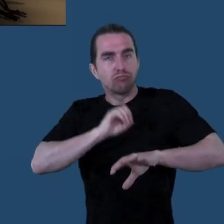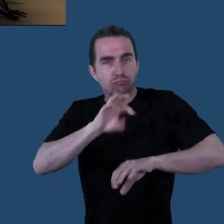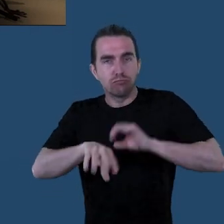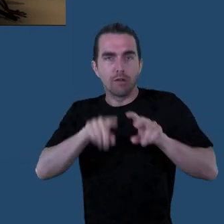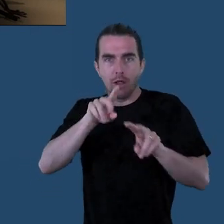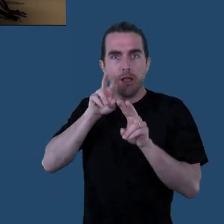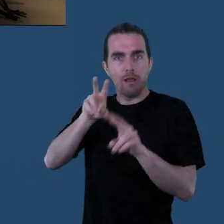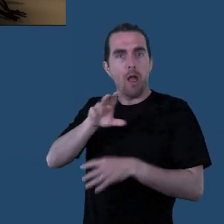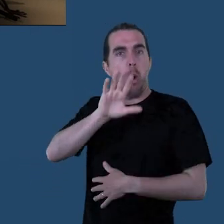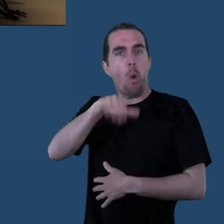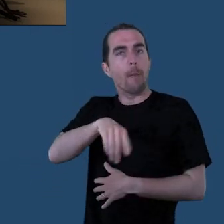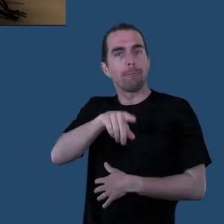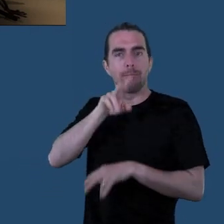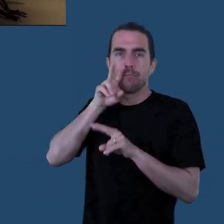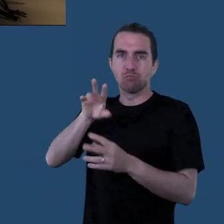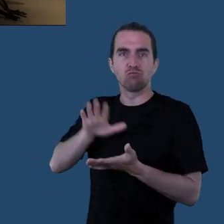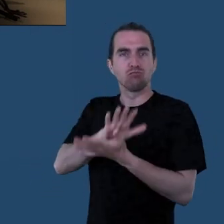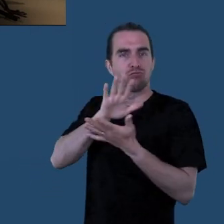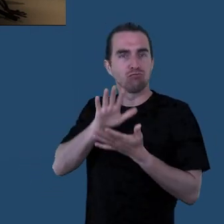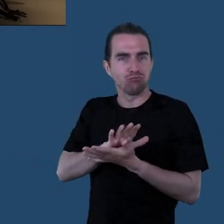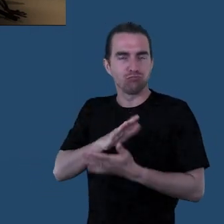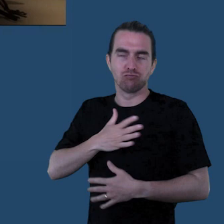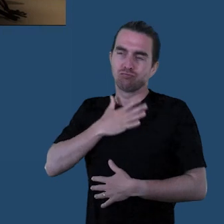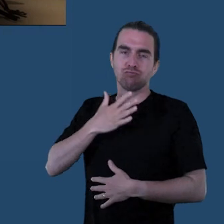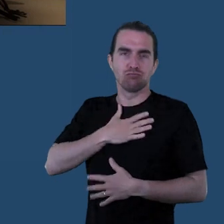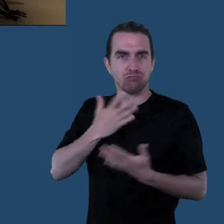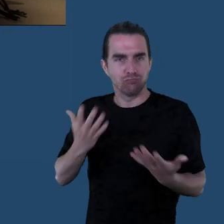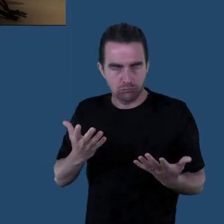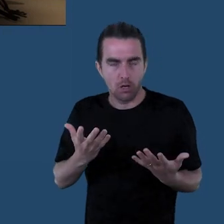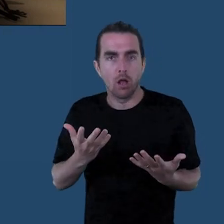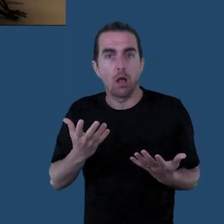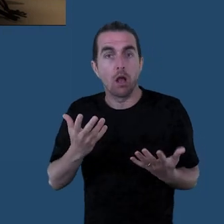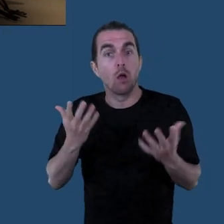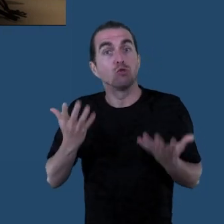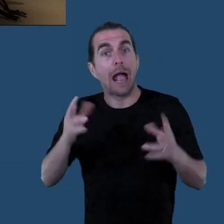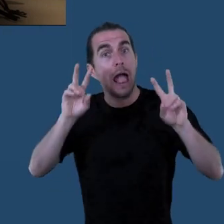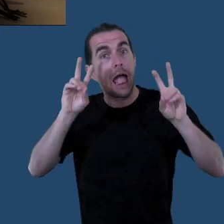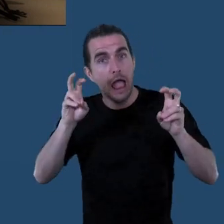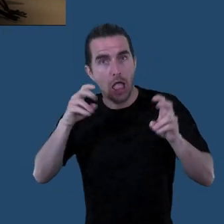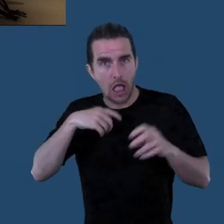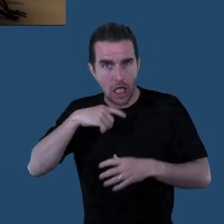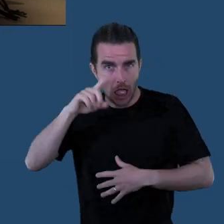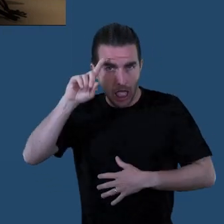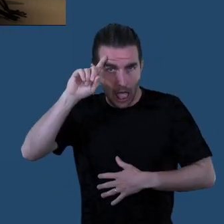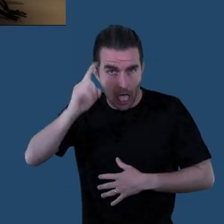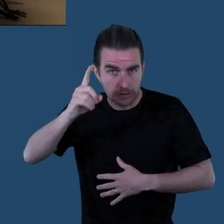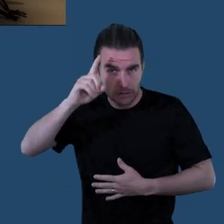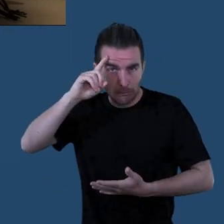Now, the full title of today's talk is, "I Can't Believe It's Not a Dinosaur."